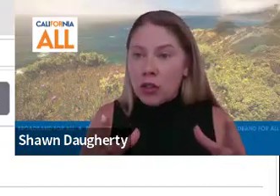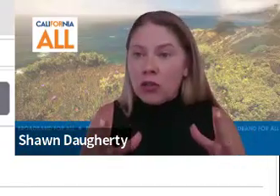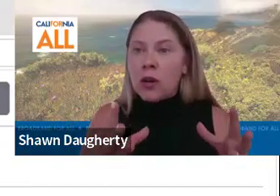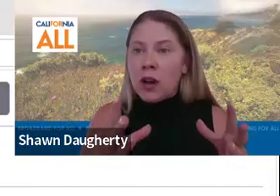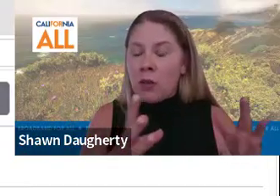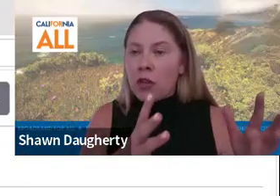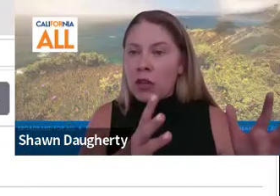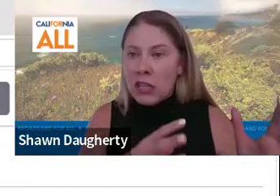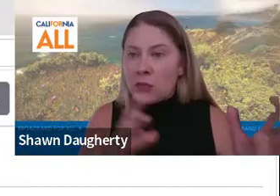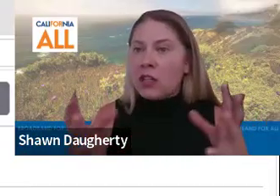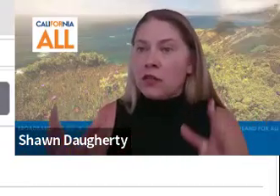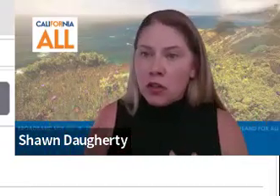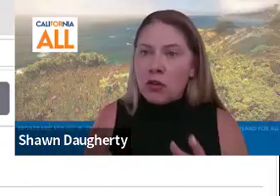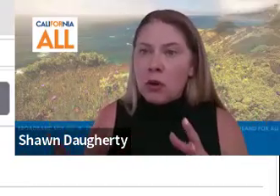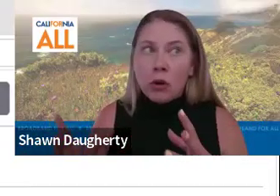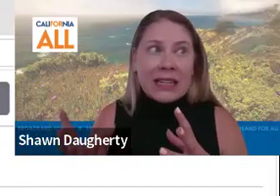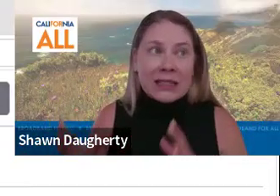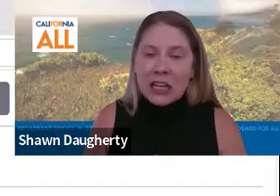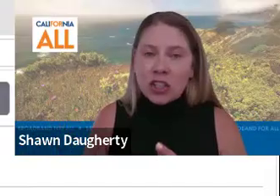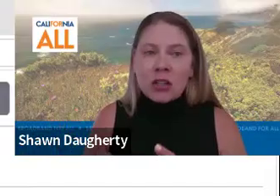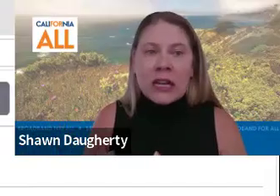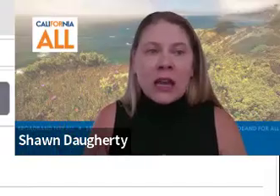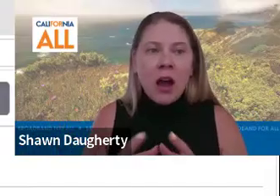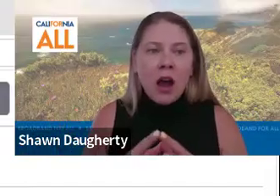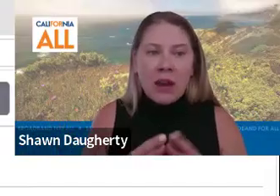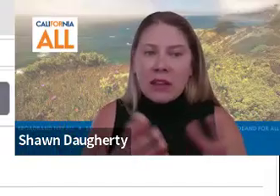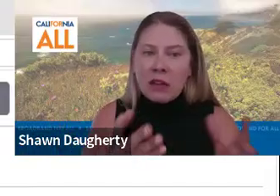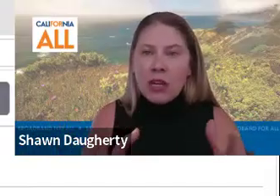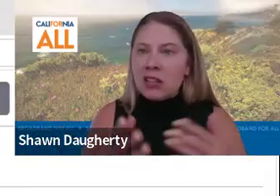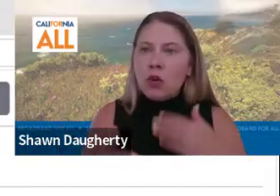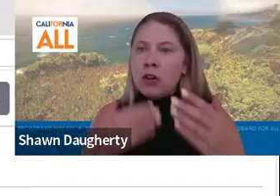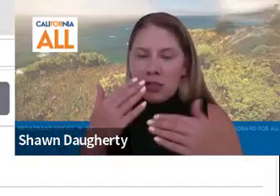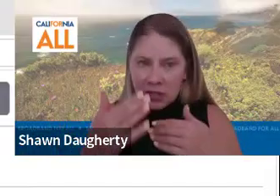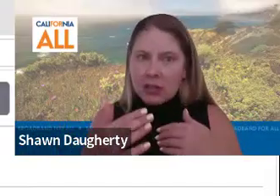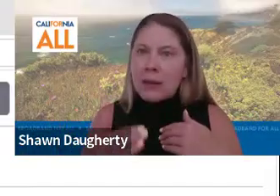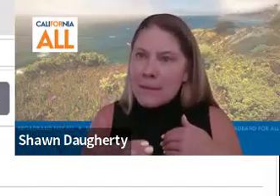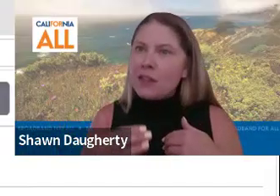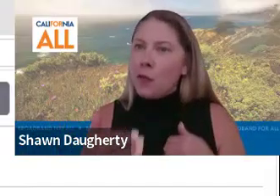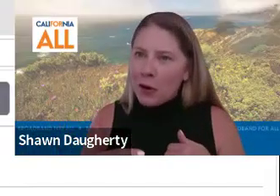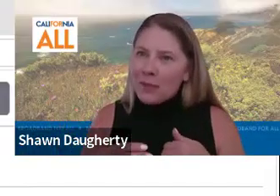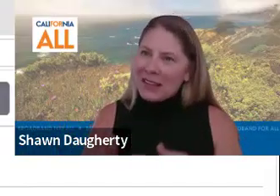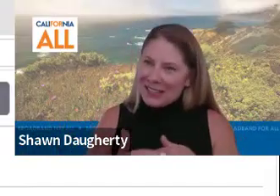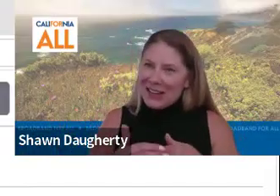and choose what is best for you organizationally. And then when you hit some more, submit form,